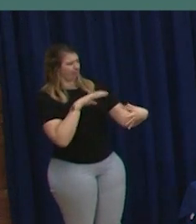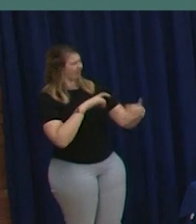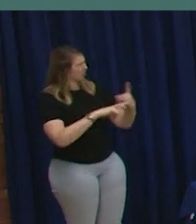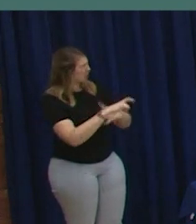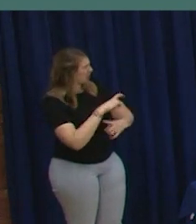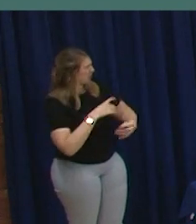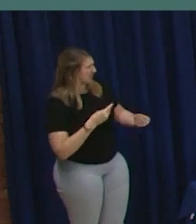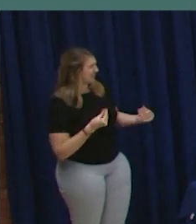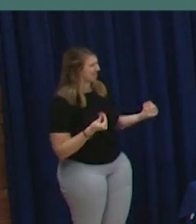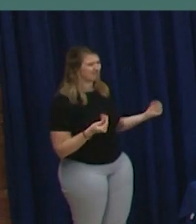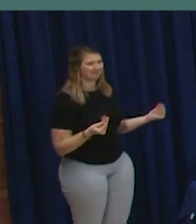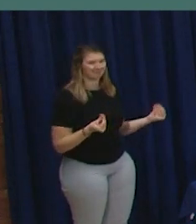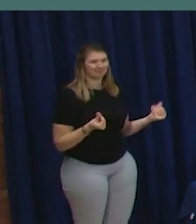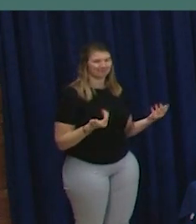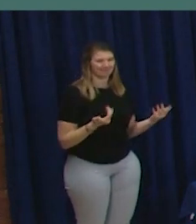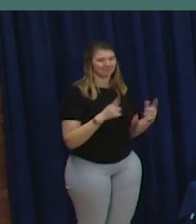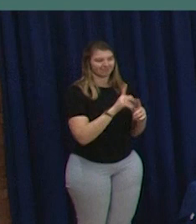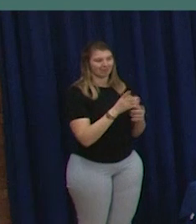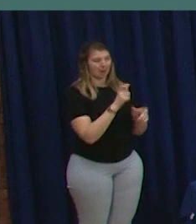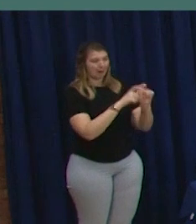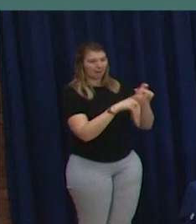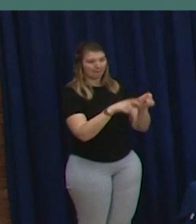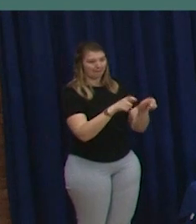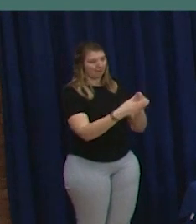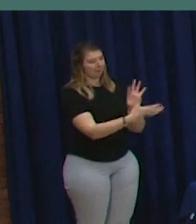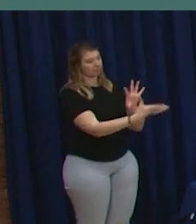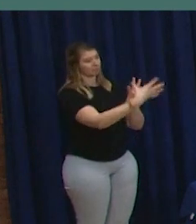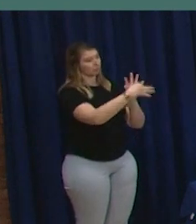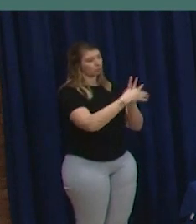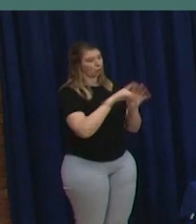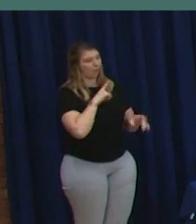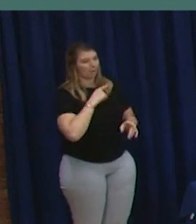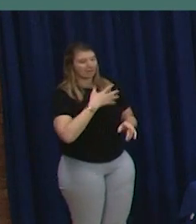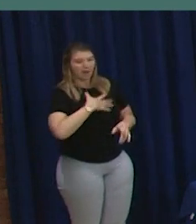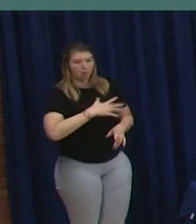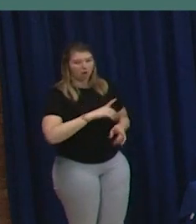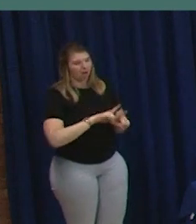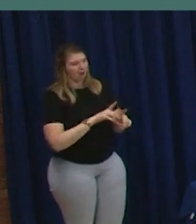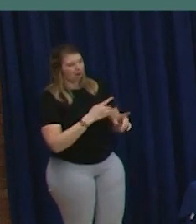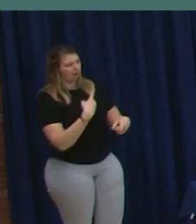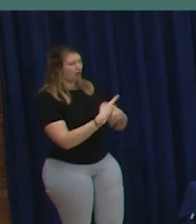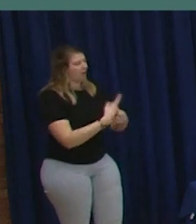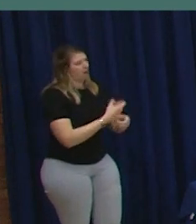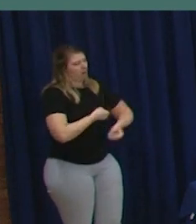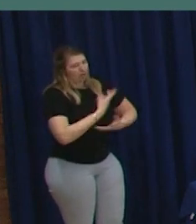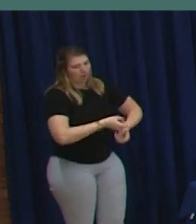came some came because they wanted to talk about work and child care, and you know housing and high